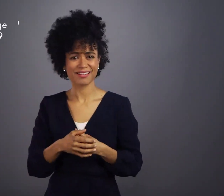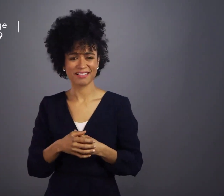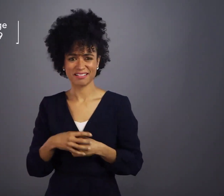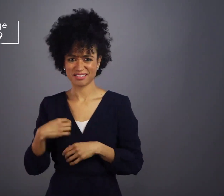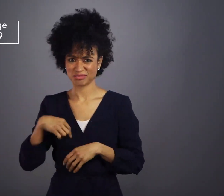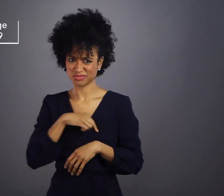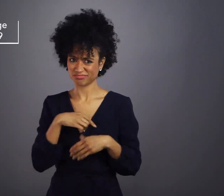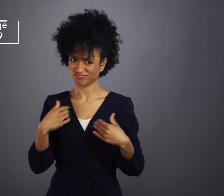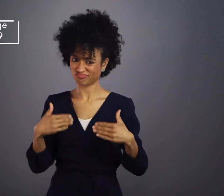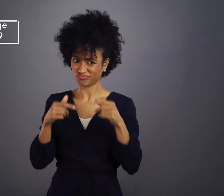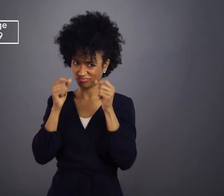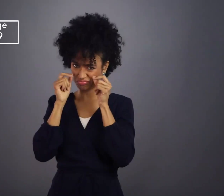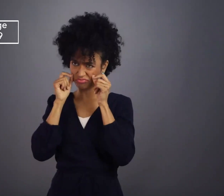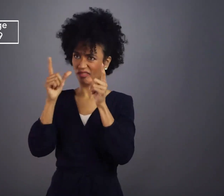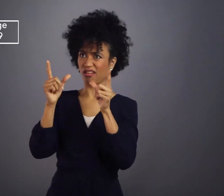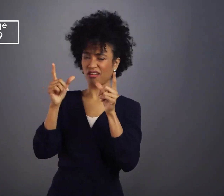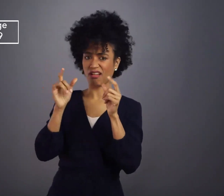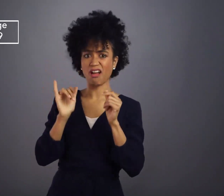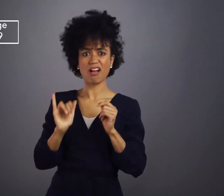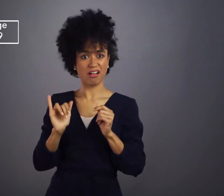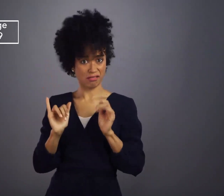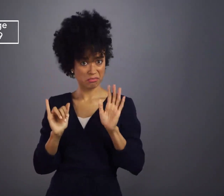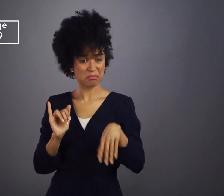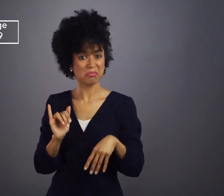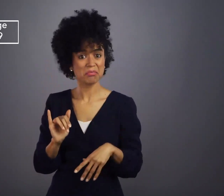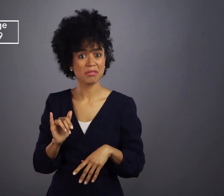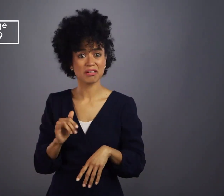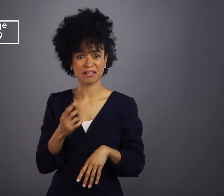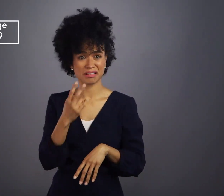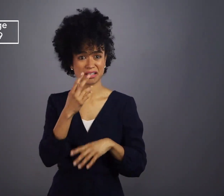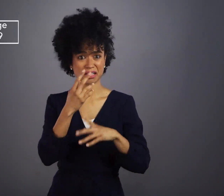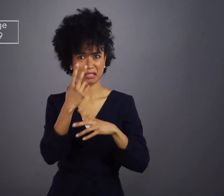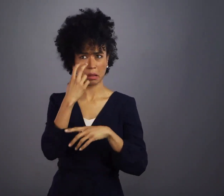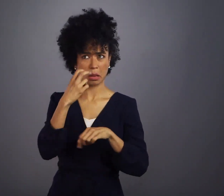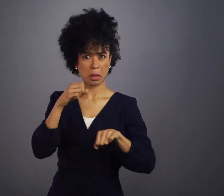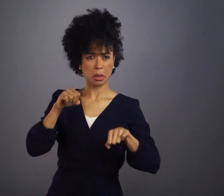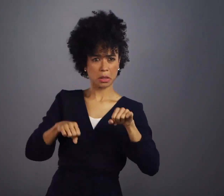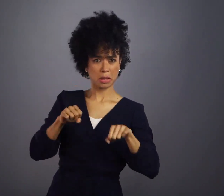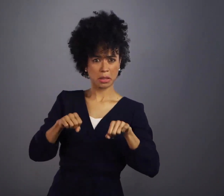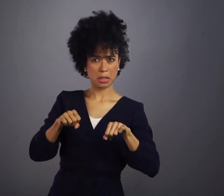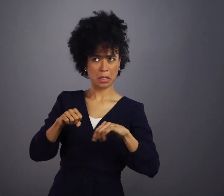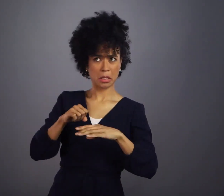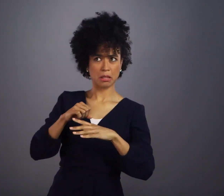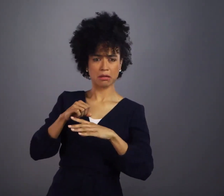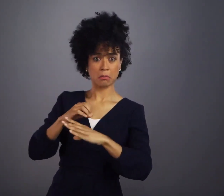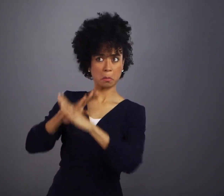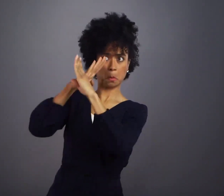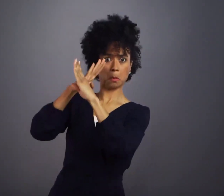Surprisingly enough, we find such convictions no great obstacle to a spiritual experience.